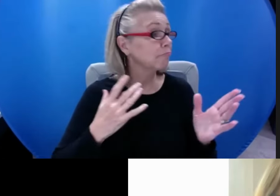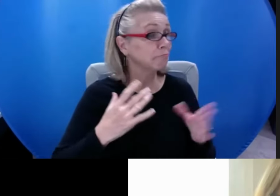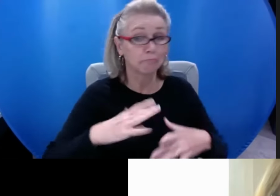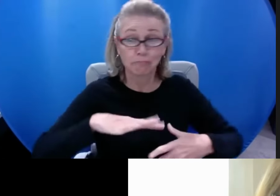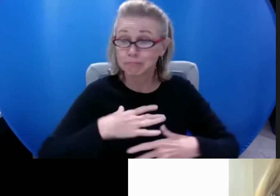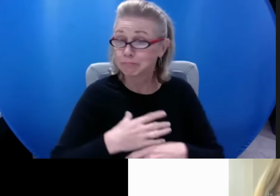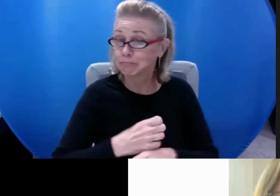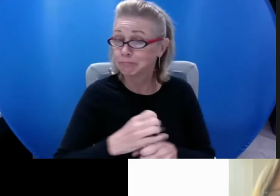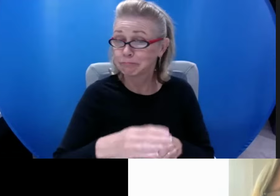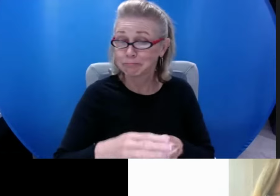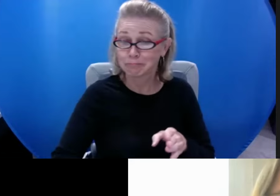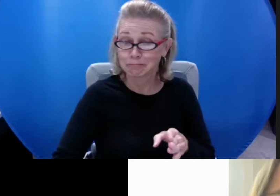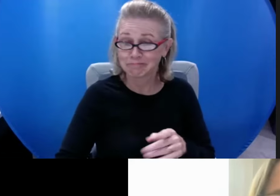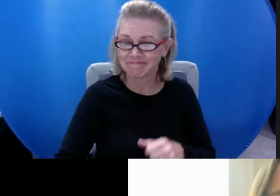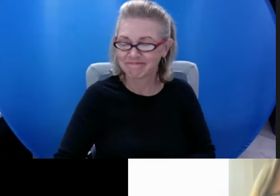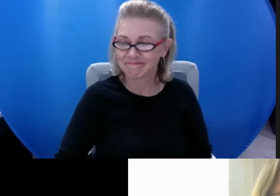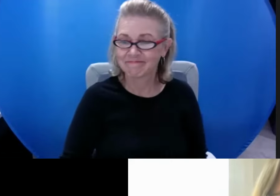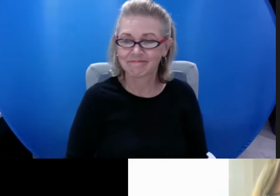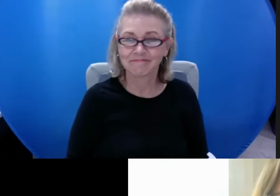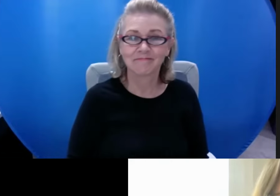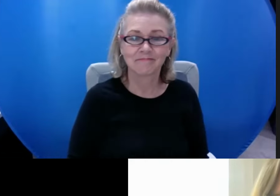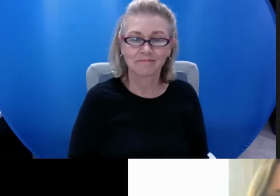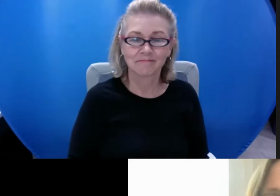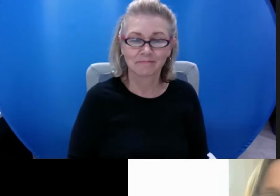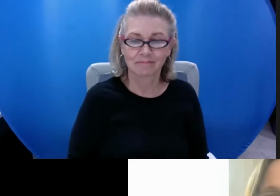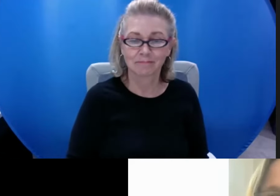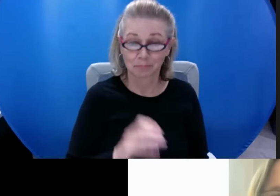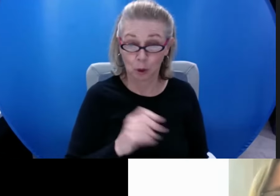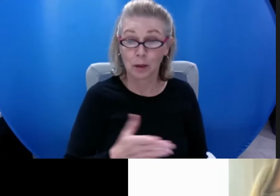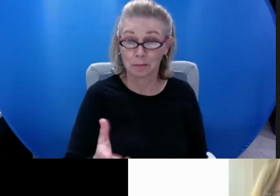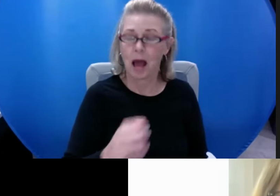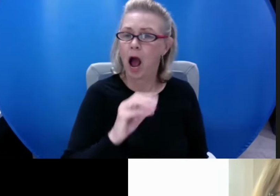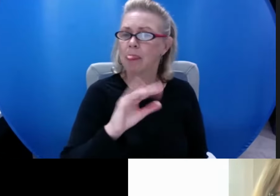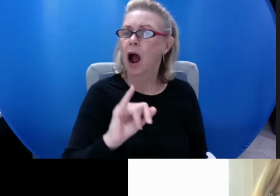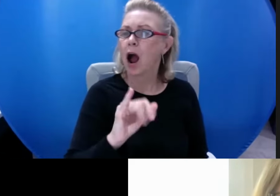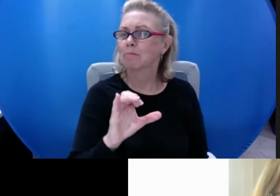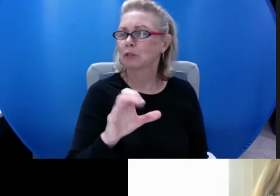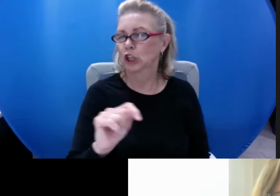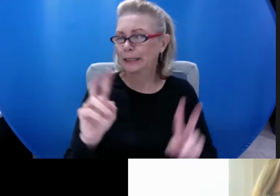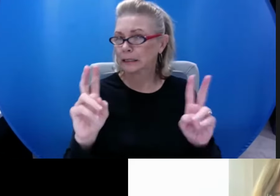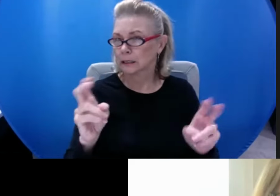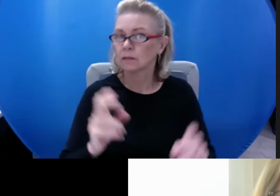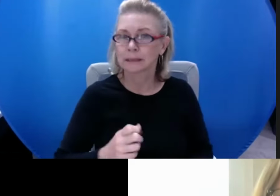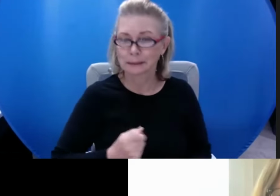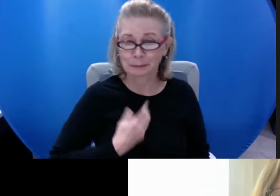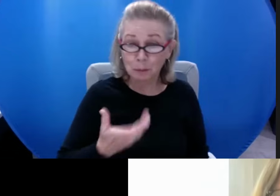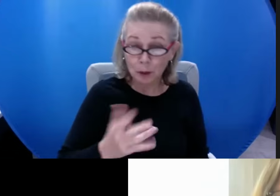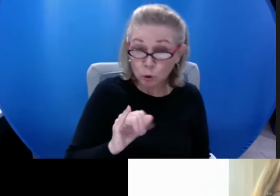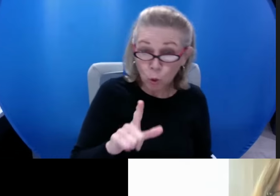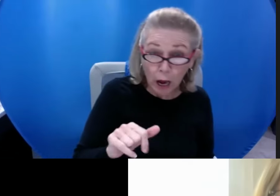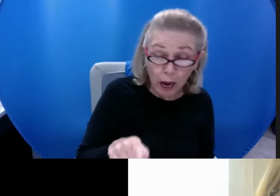I also had my object poem ready. Okay, great, thank you. Is that Julia? Yes it is, hi.